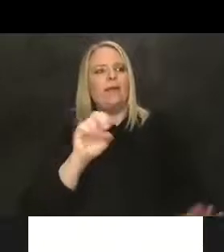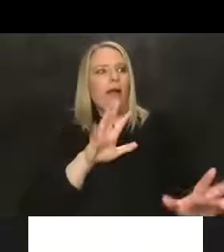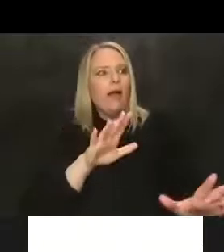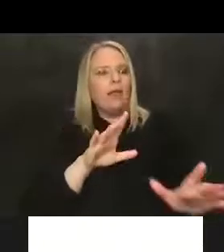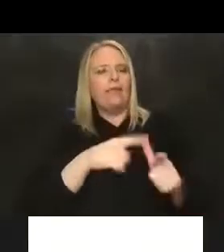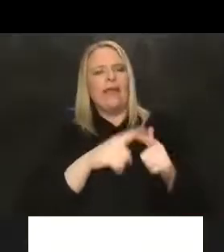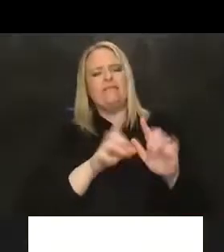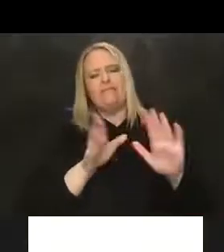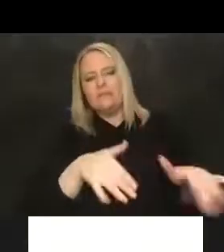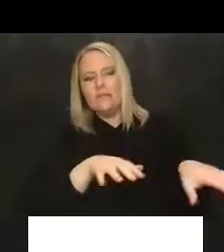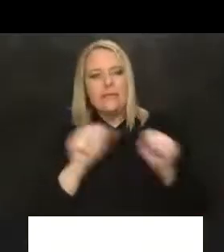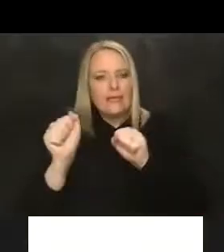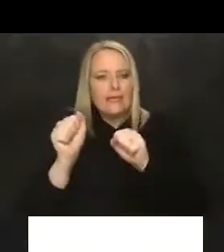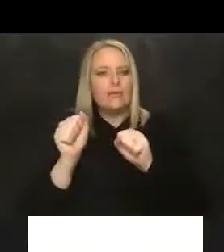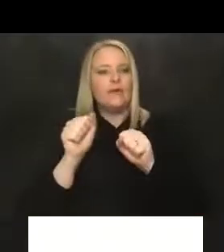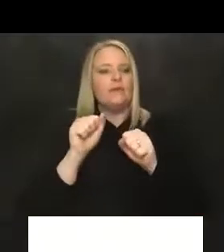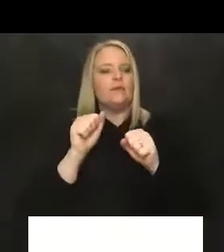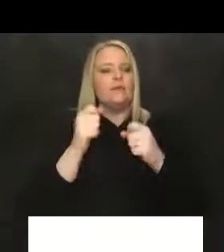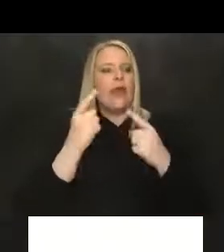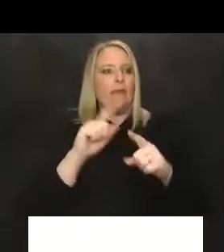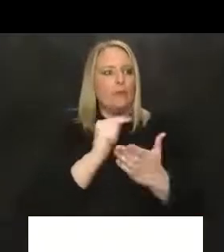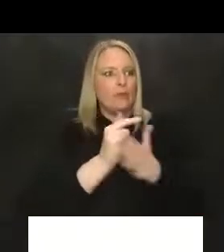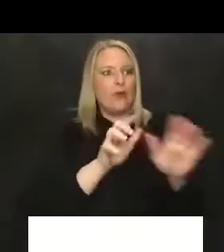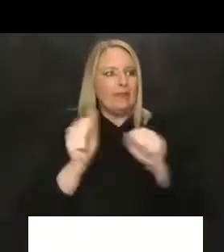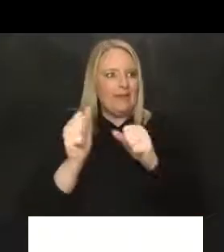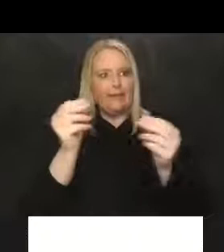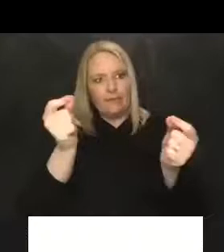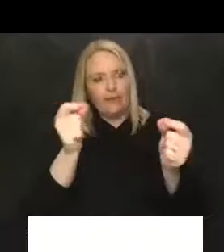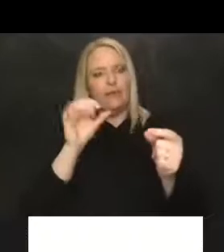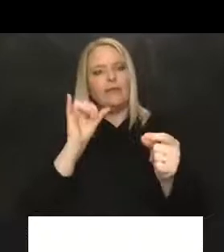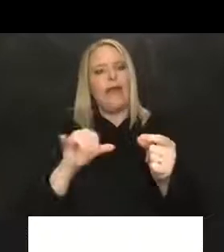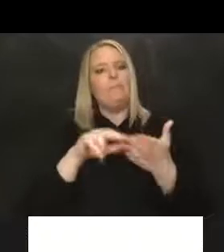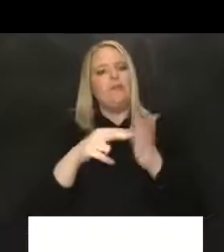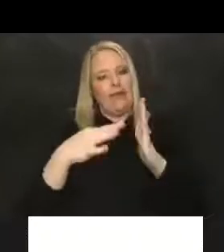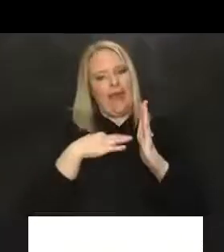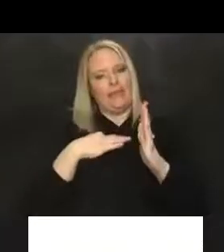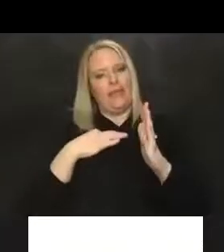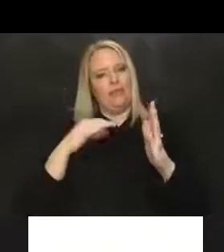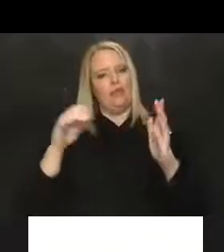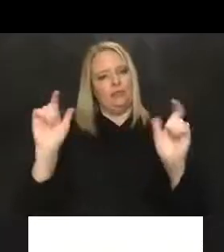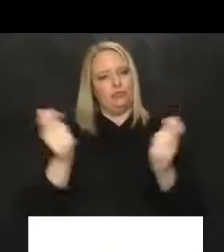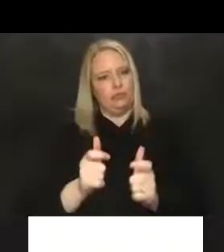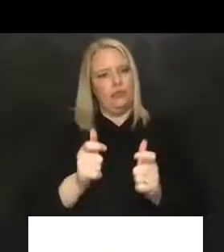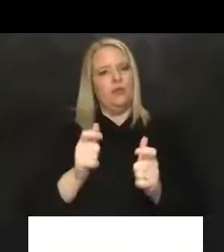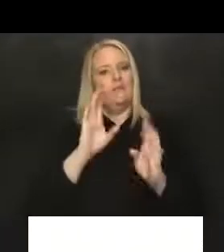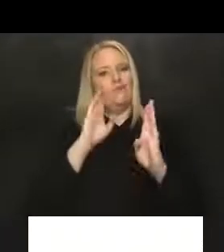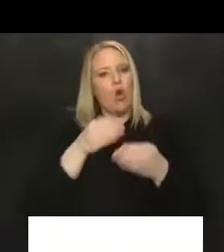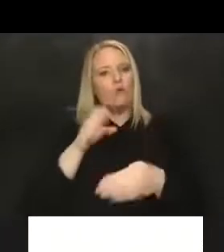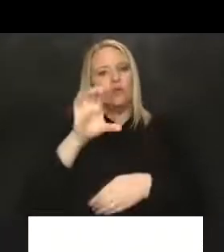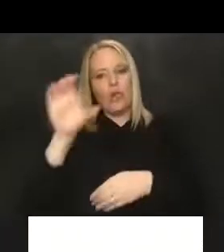when I graduated, and that sort of narrowed my applications to Chicago, Northwestern,